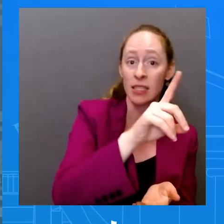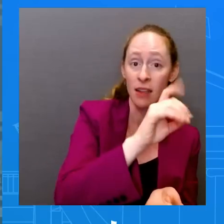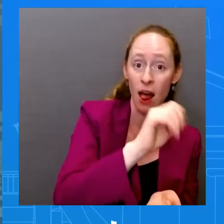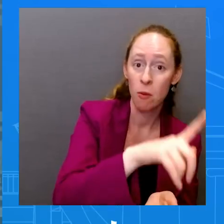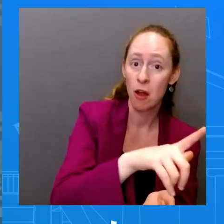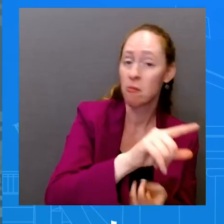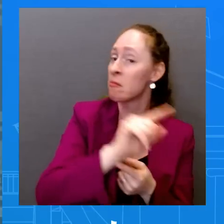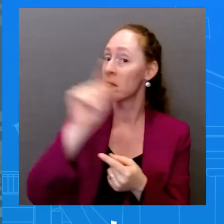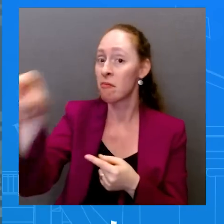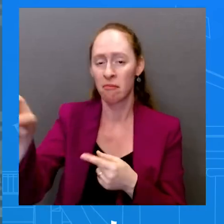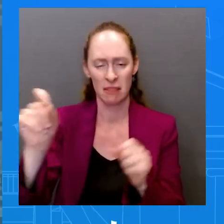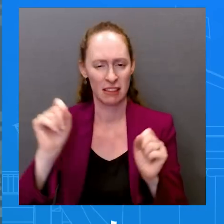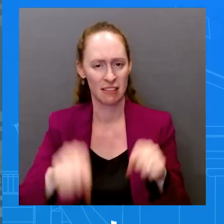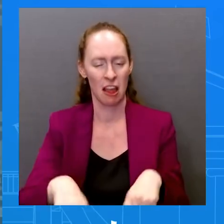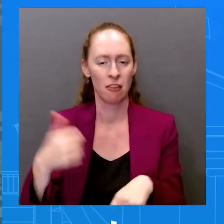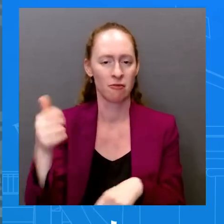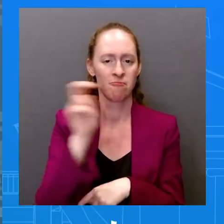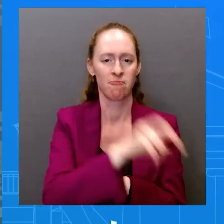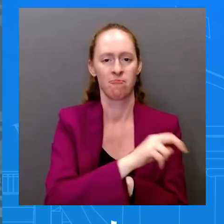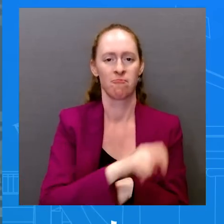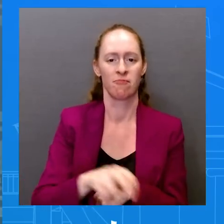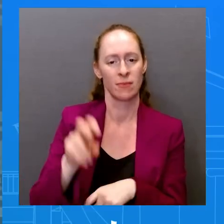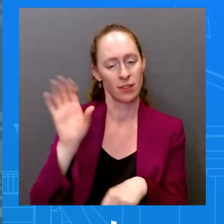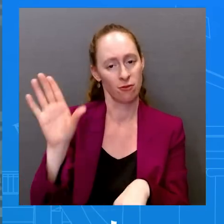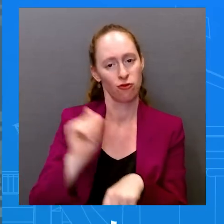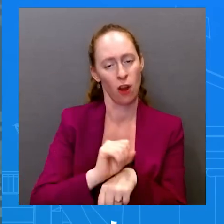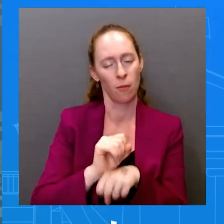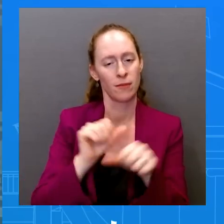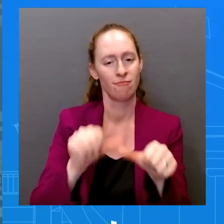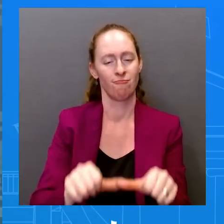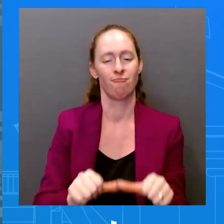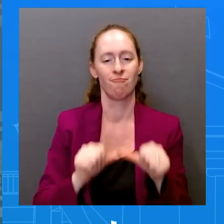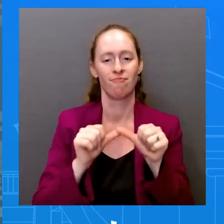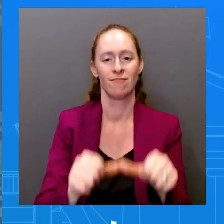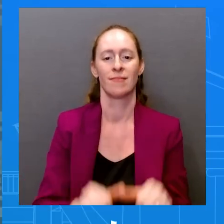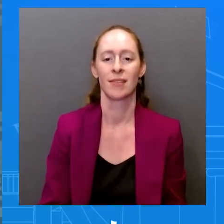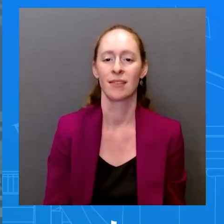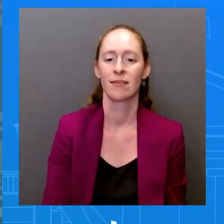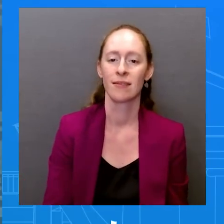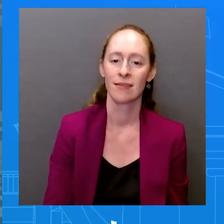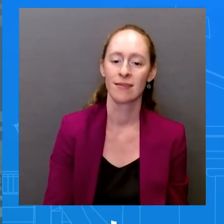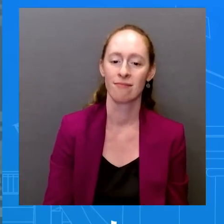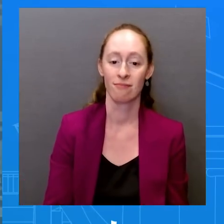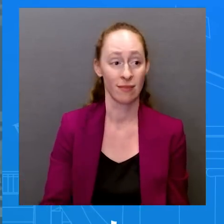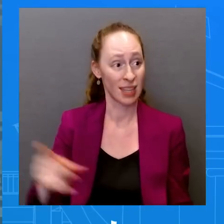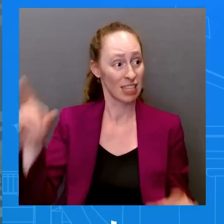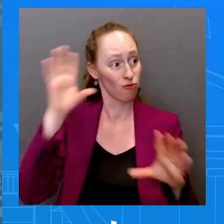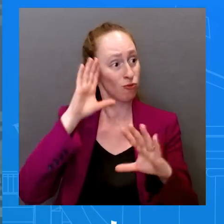that is what he's able to do as President of the United States. Look, when it comes to inflation, the President has been very clear on this.